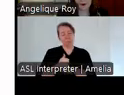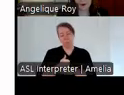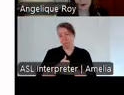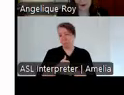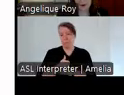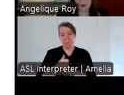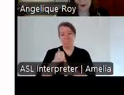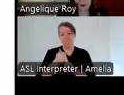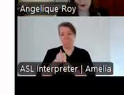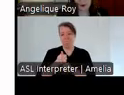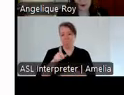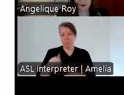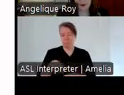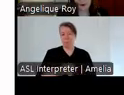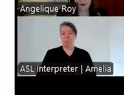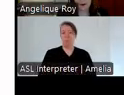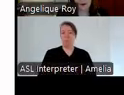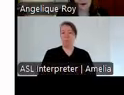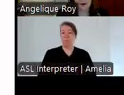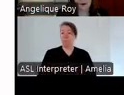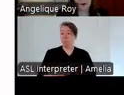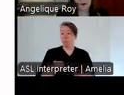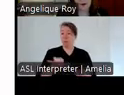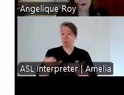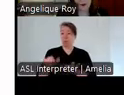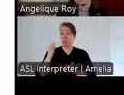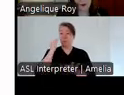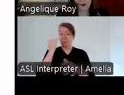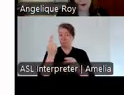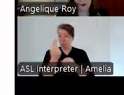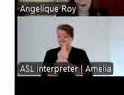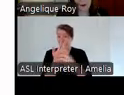addressing the issue of screen readers skipping over icons. just while we wait for